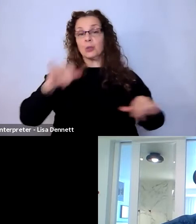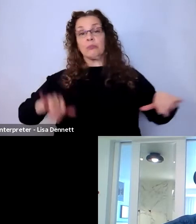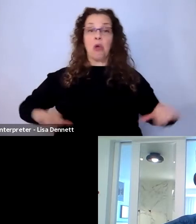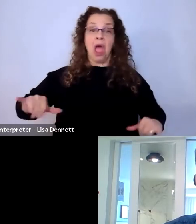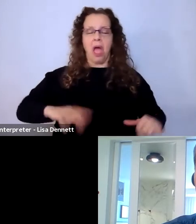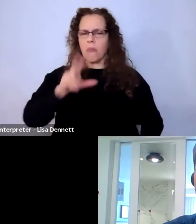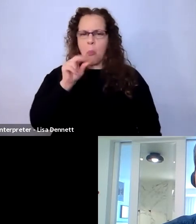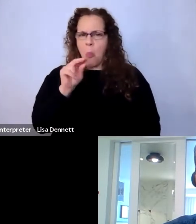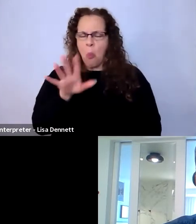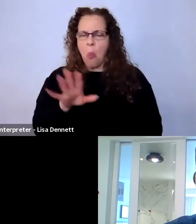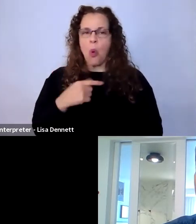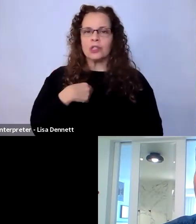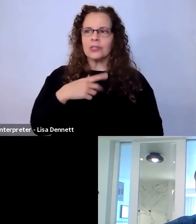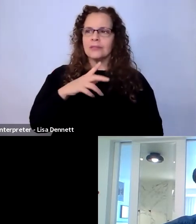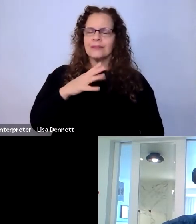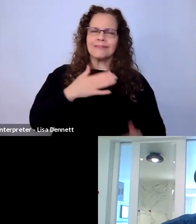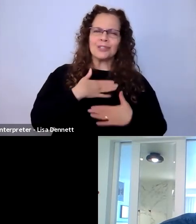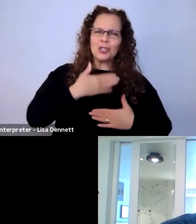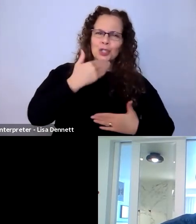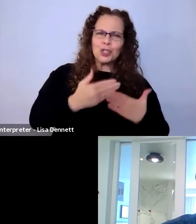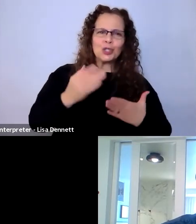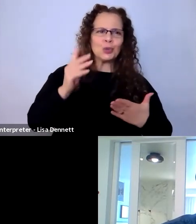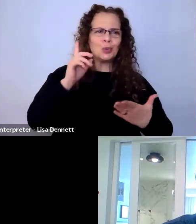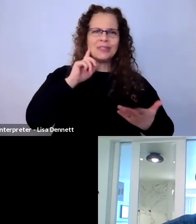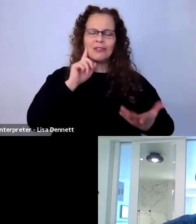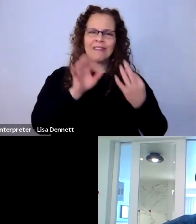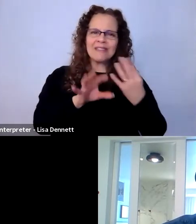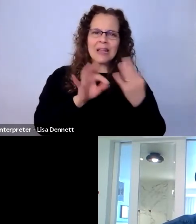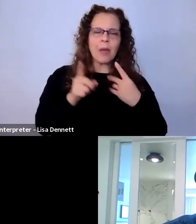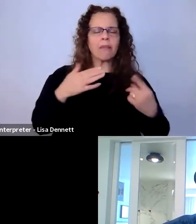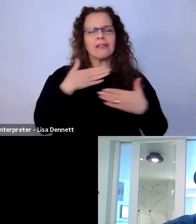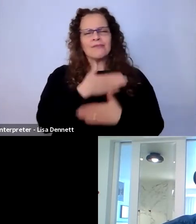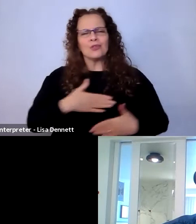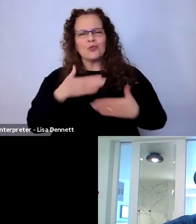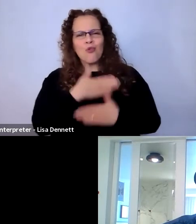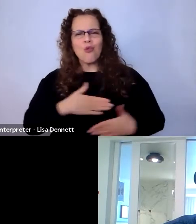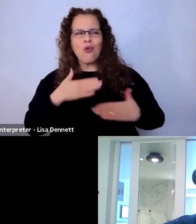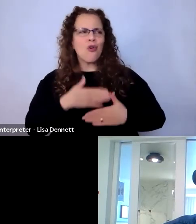but just to hear people saying like. How much they've enjoyed they're enjoying the day they're using some